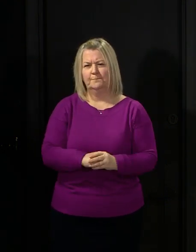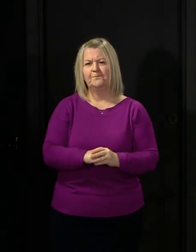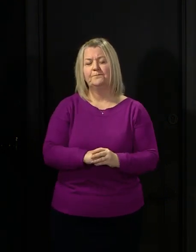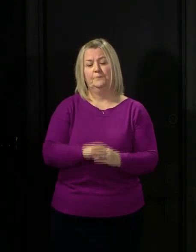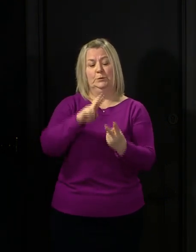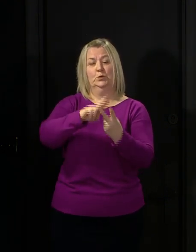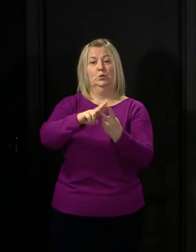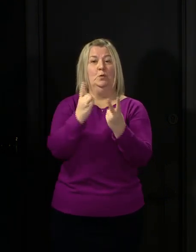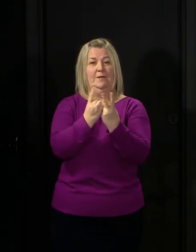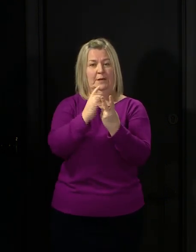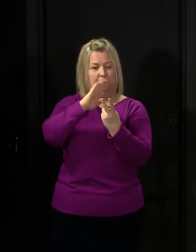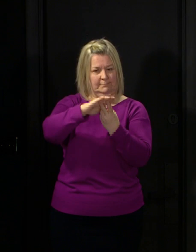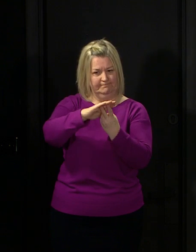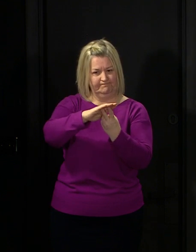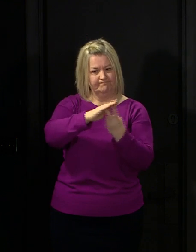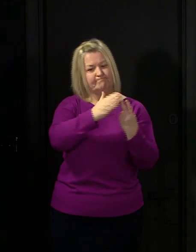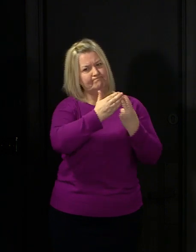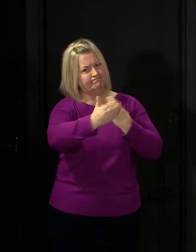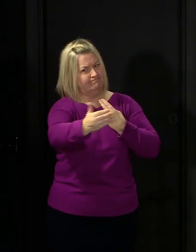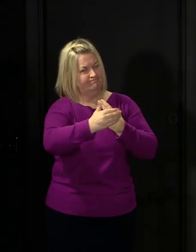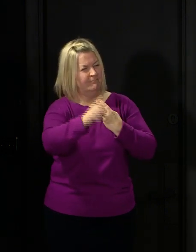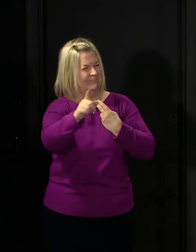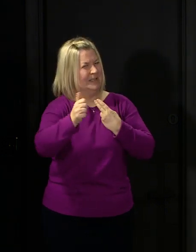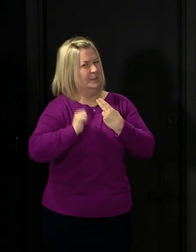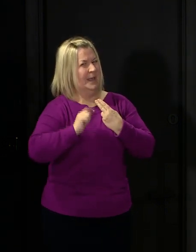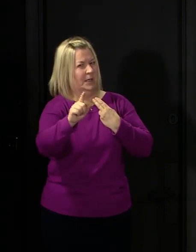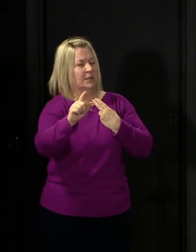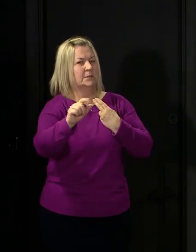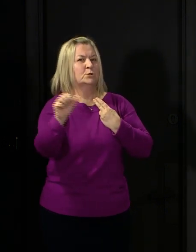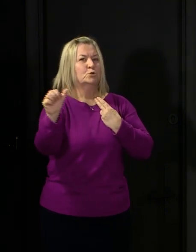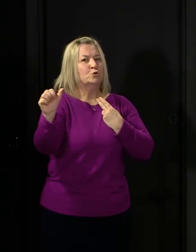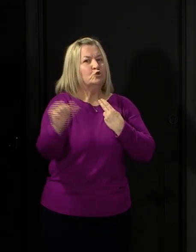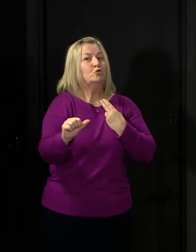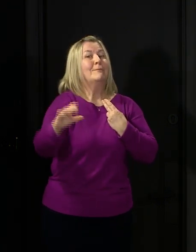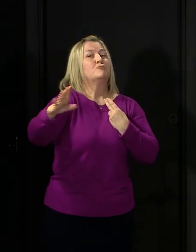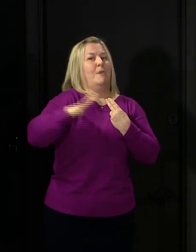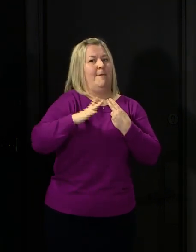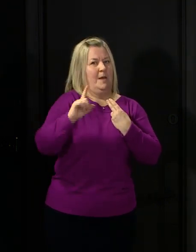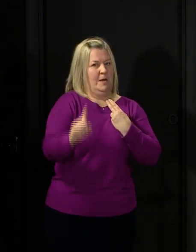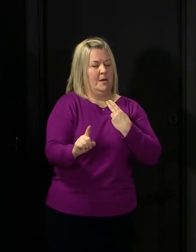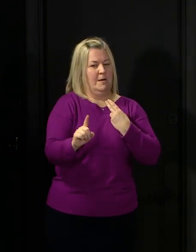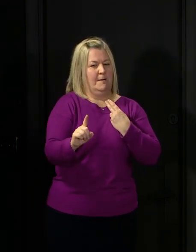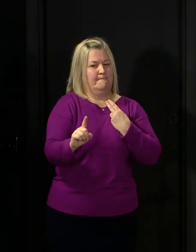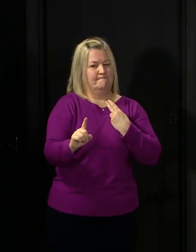over the next couple of days people should be prepared for and, I think I've said before,